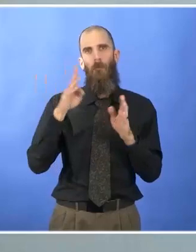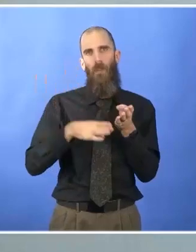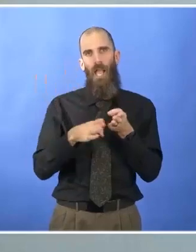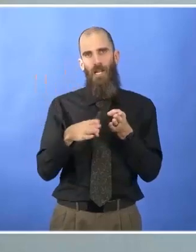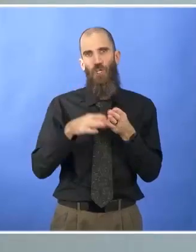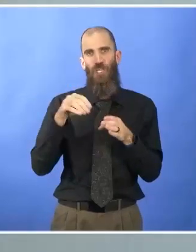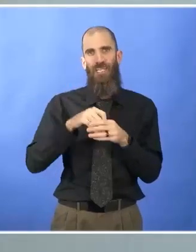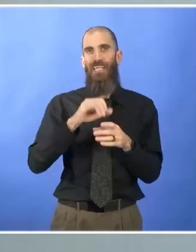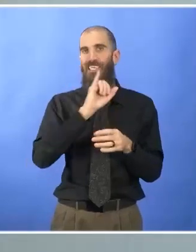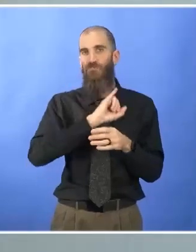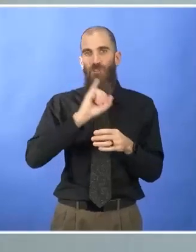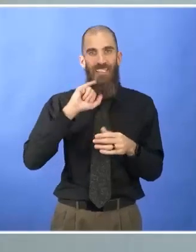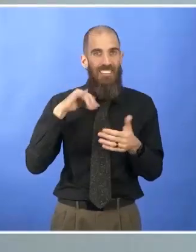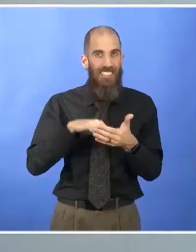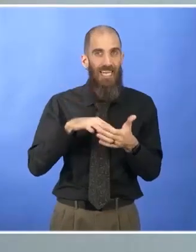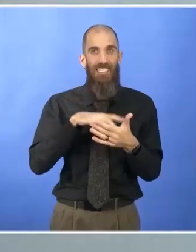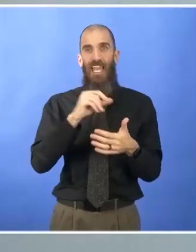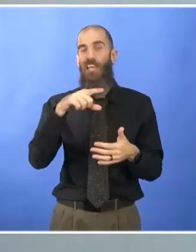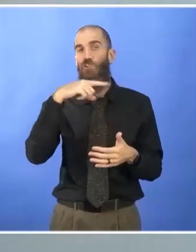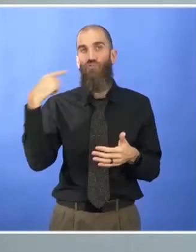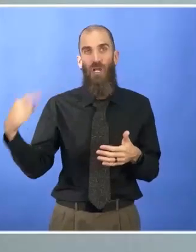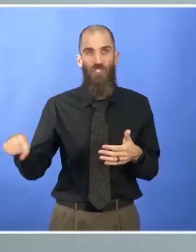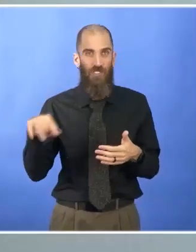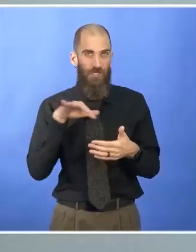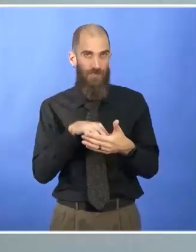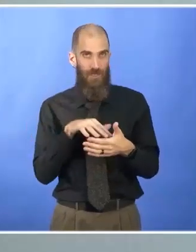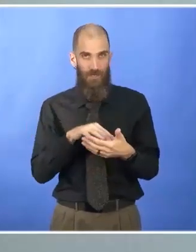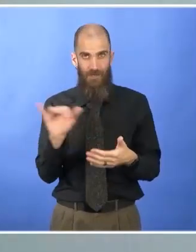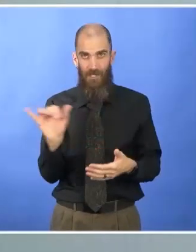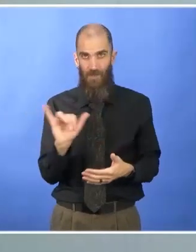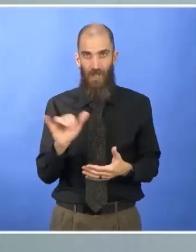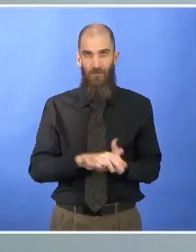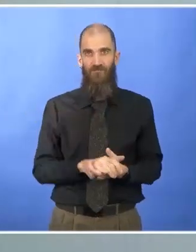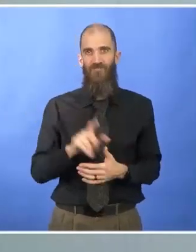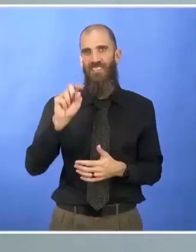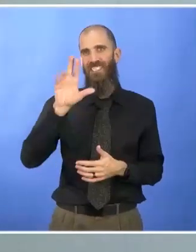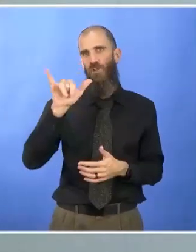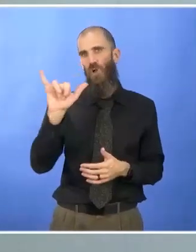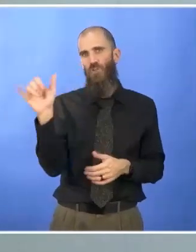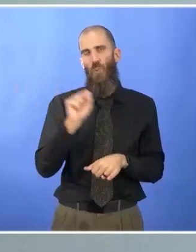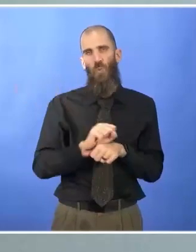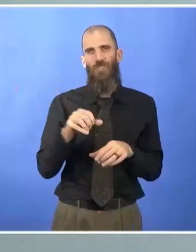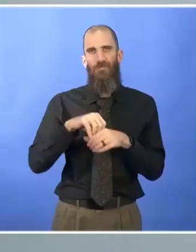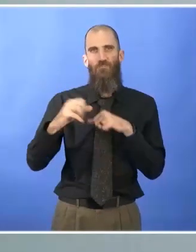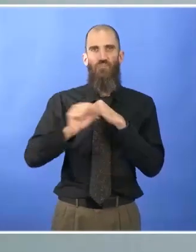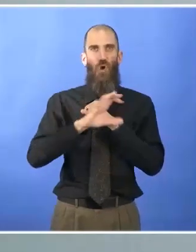TERRY ALSO WORKED IN BROADCASTING DURING HIS UNDERGRAD TIME IN L.A., WHICH SORT OF MAKES SENSE IN L.A..